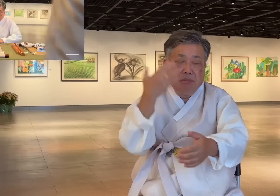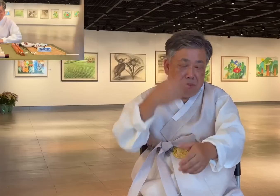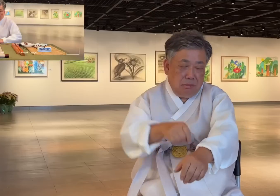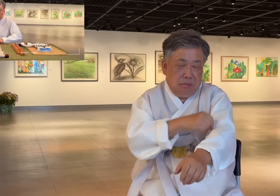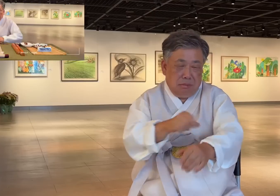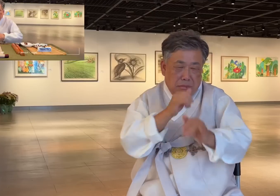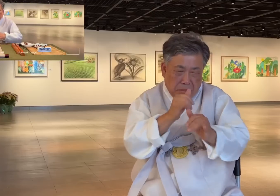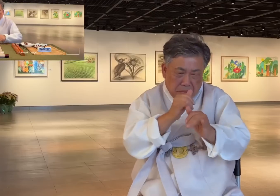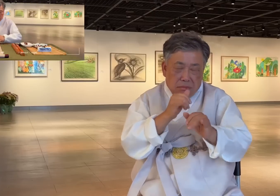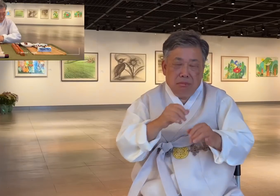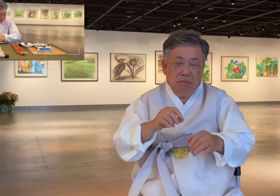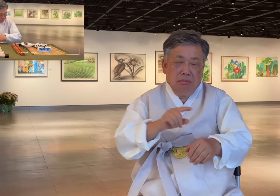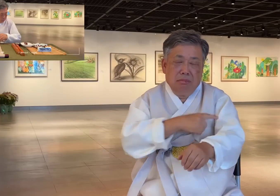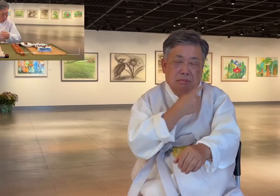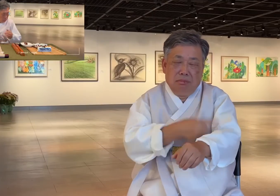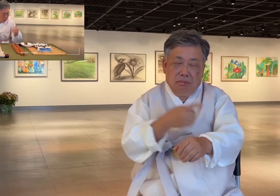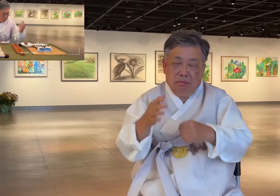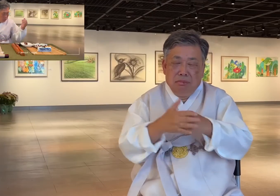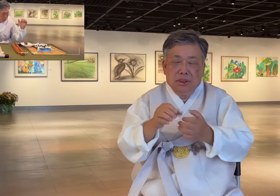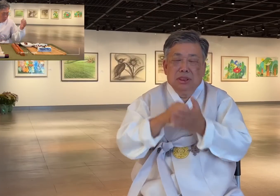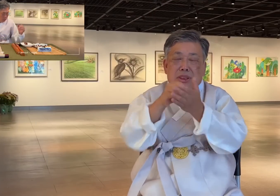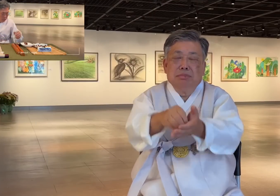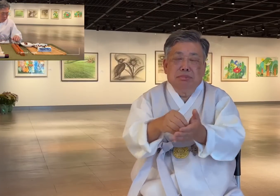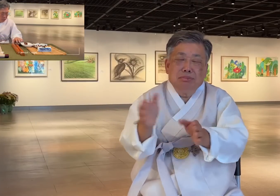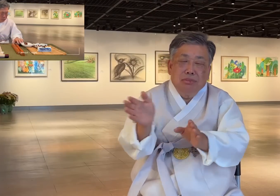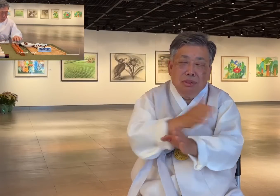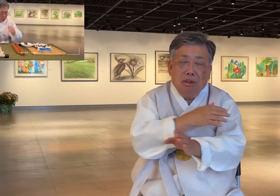was able to join thanks to my drawing skills.